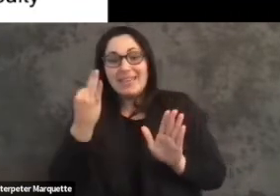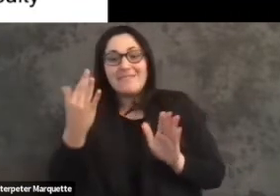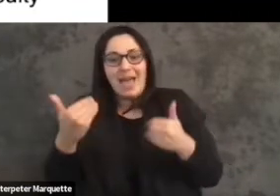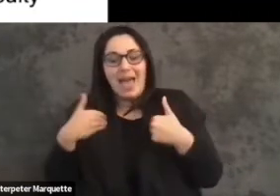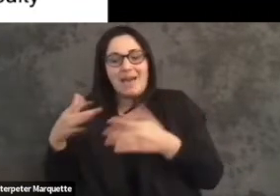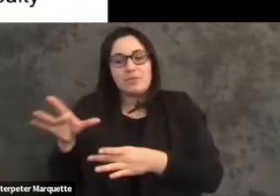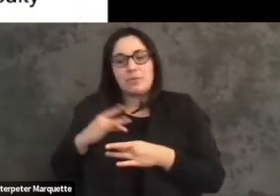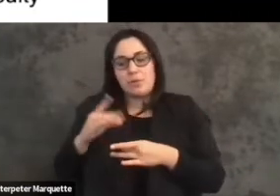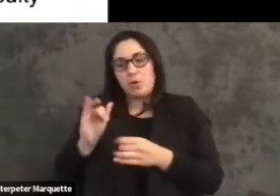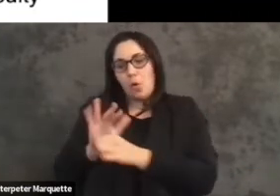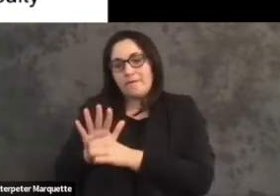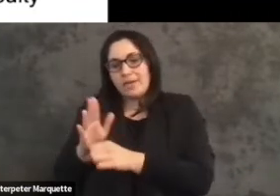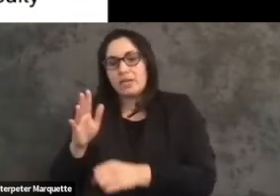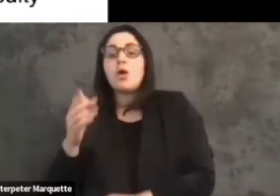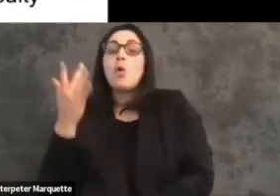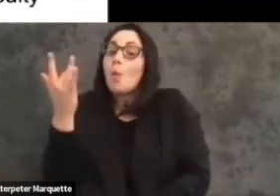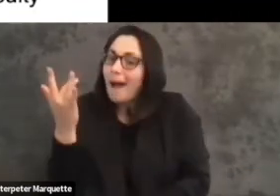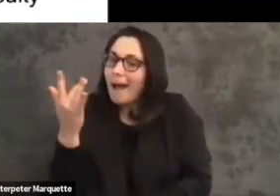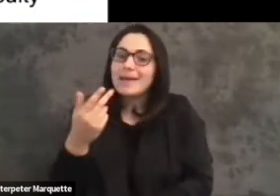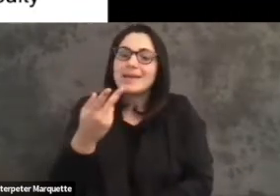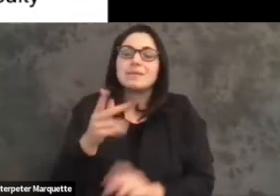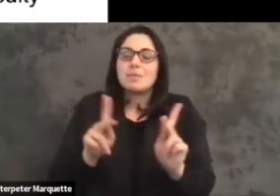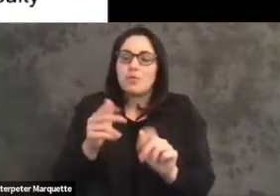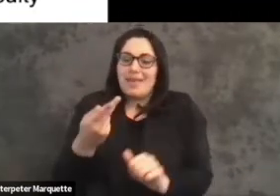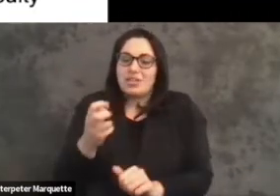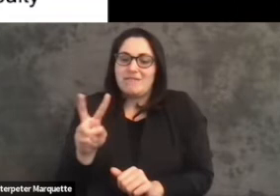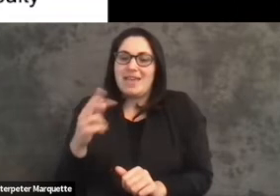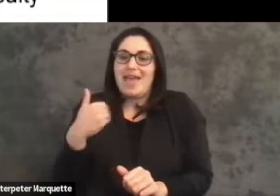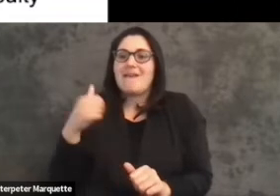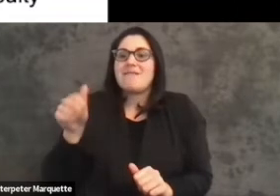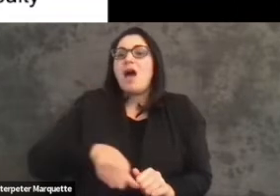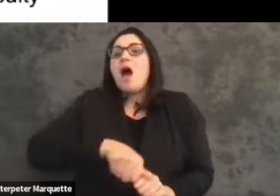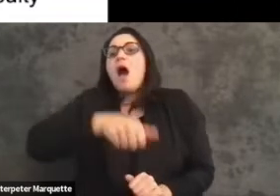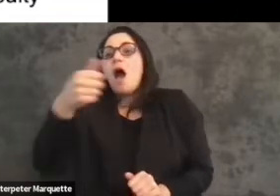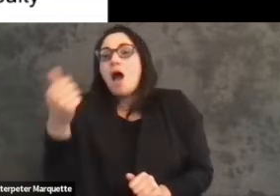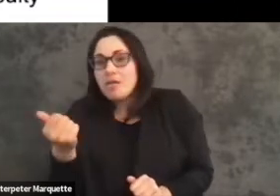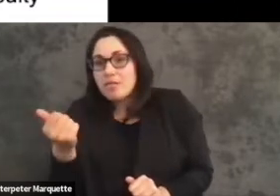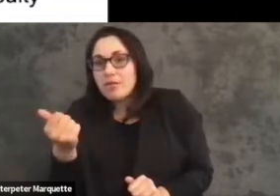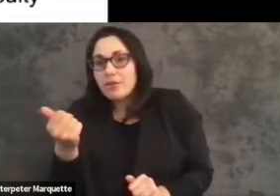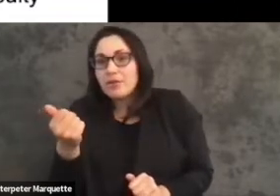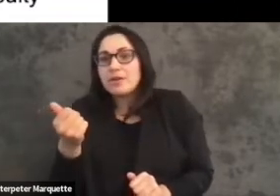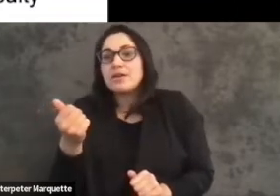with HIV might be at higher risk for severe outcomes if they get COVID-19. And that's